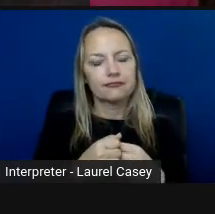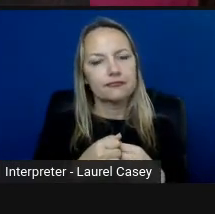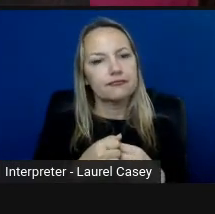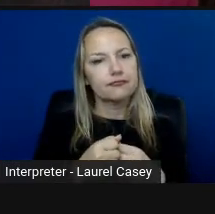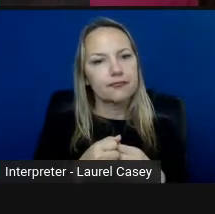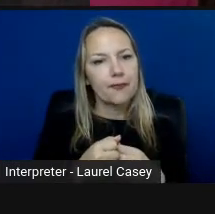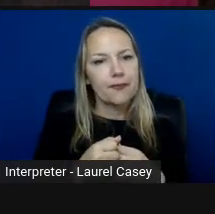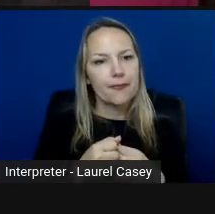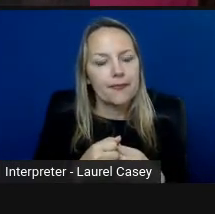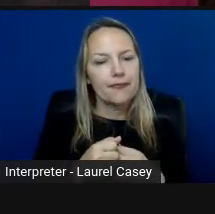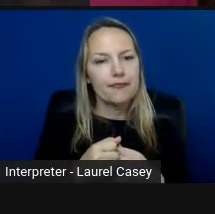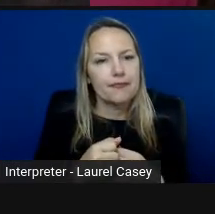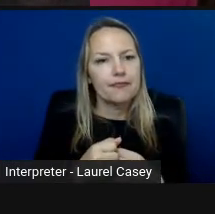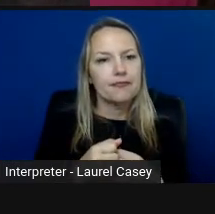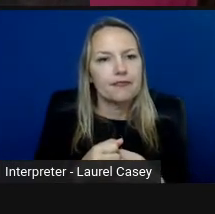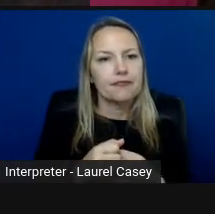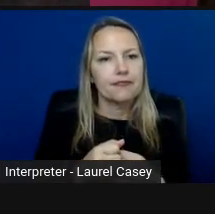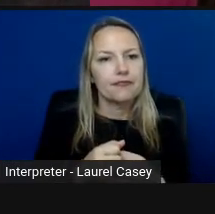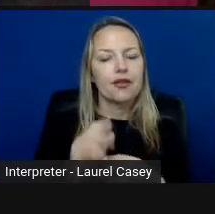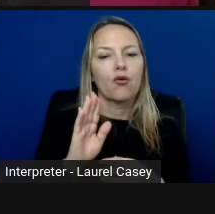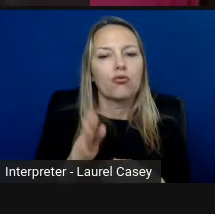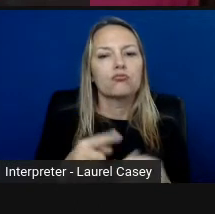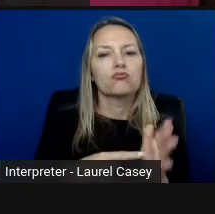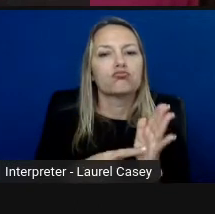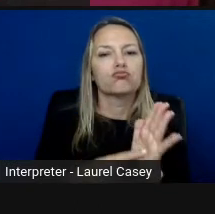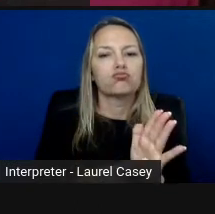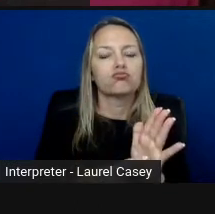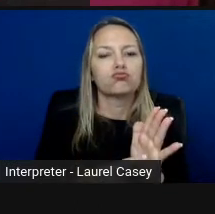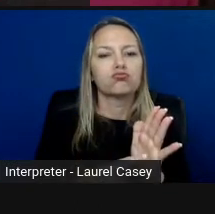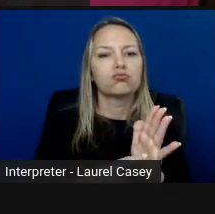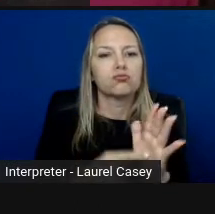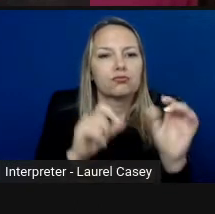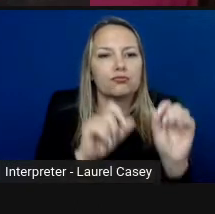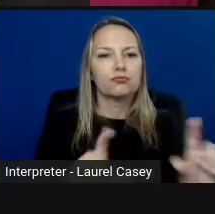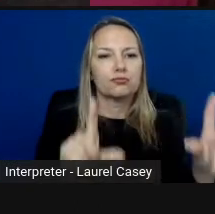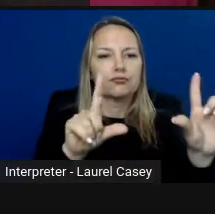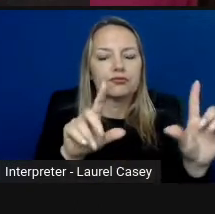I will show you a screen reader demo on how that works.